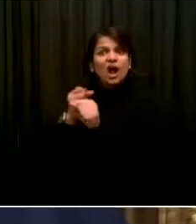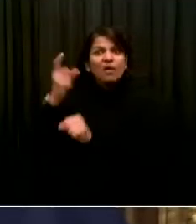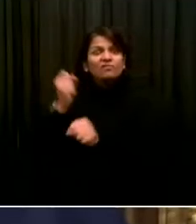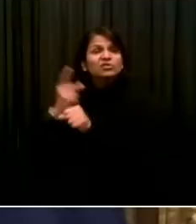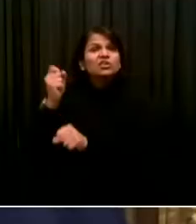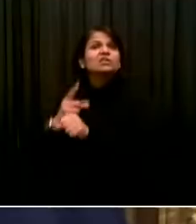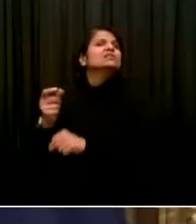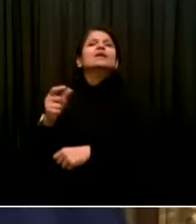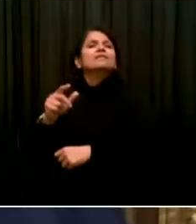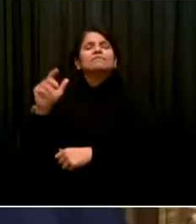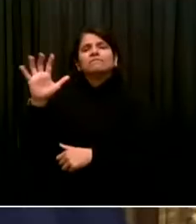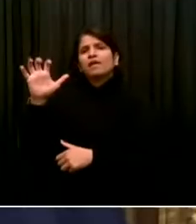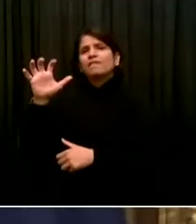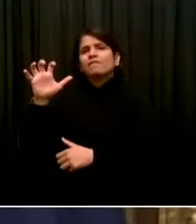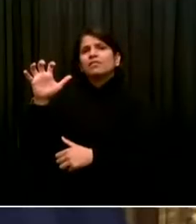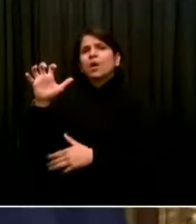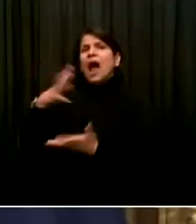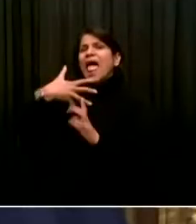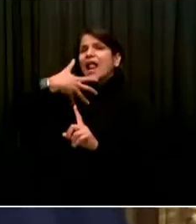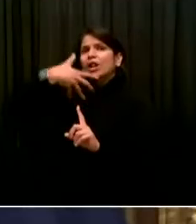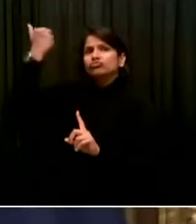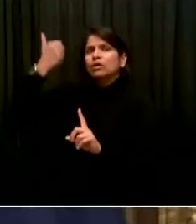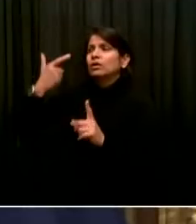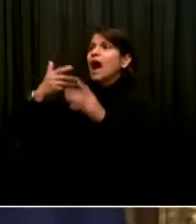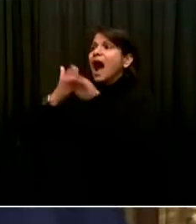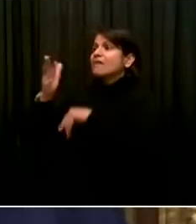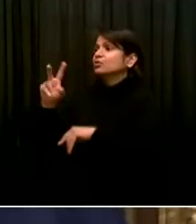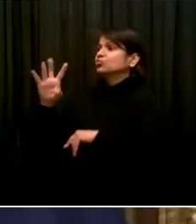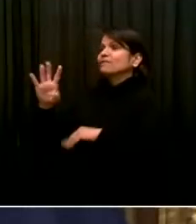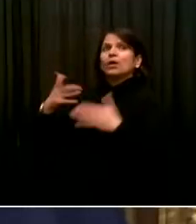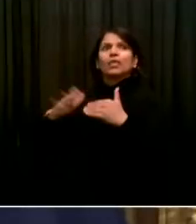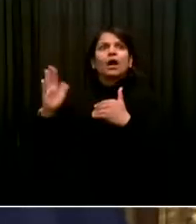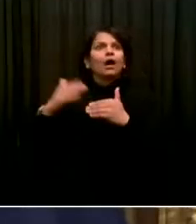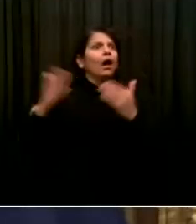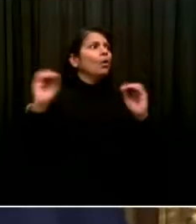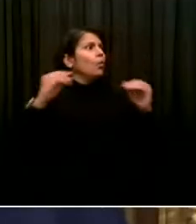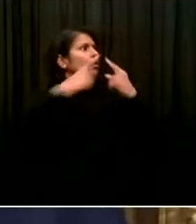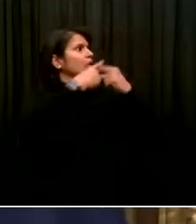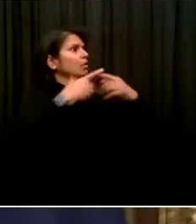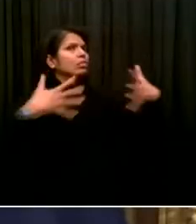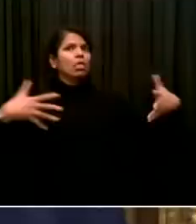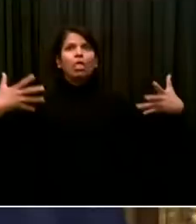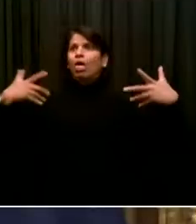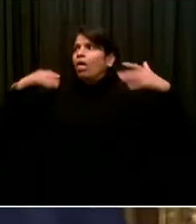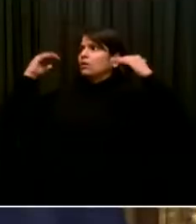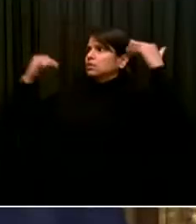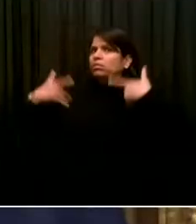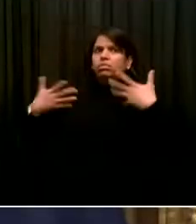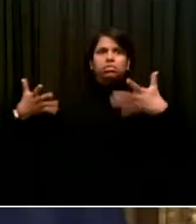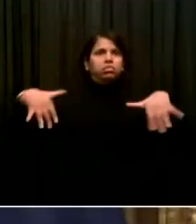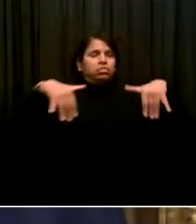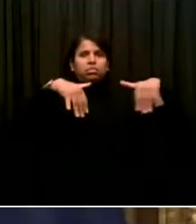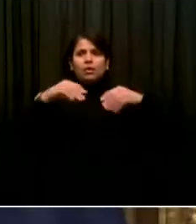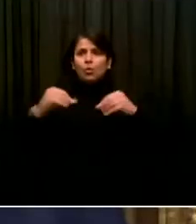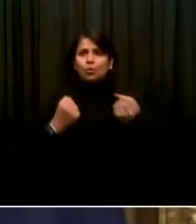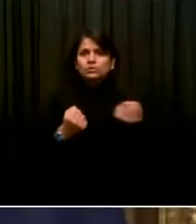FOSTER CARE SYSTEM AND 500 TO 600 AGE OUT WITHOUT A